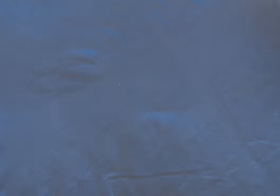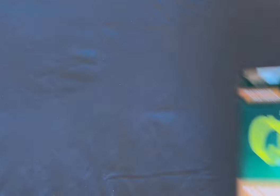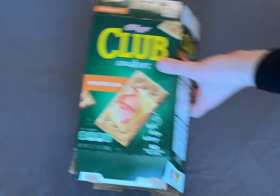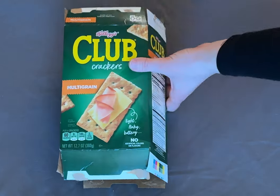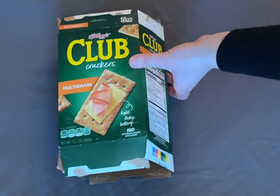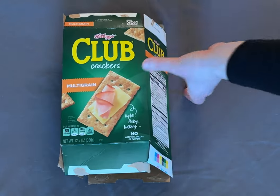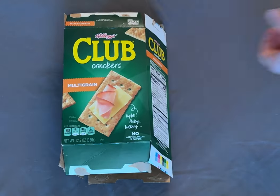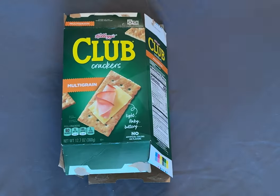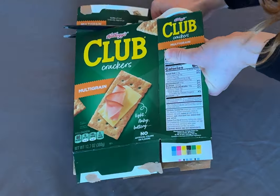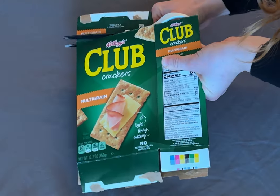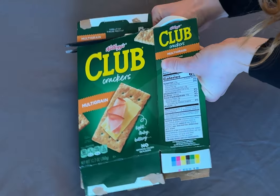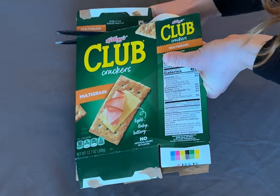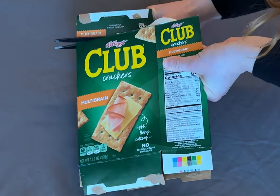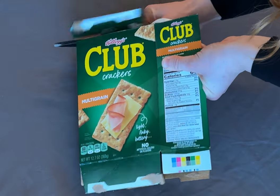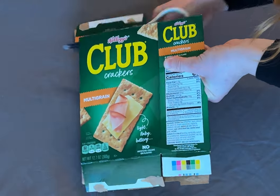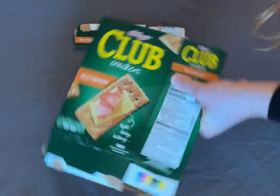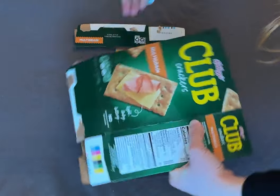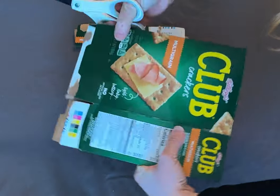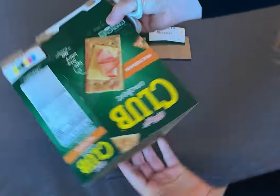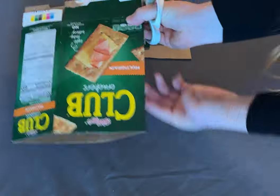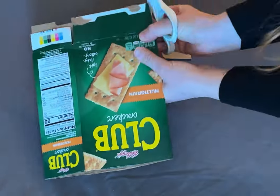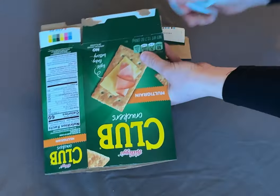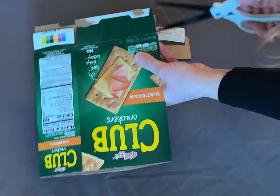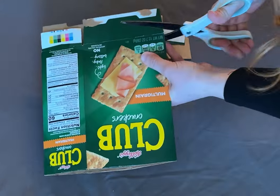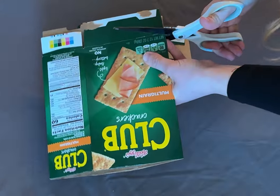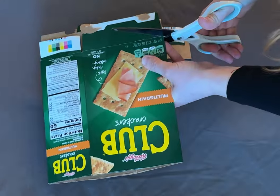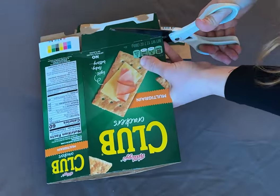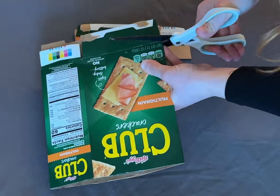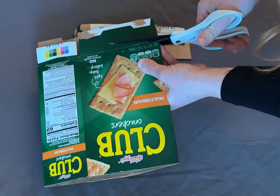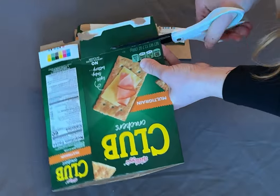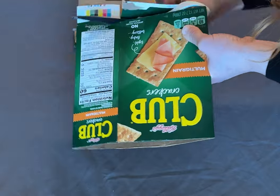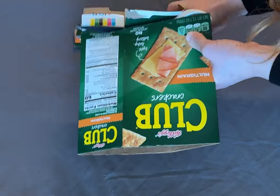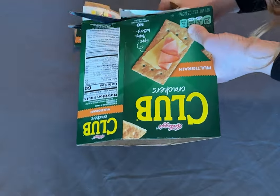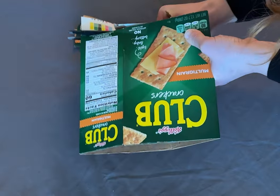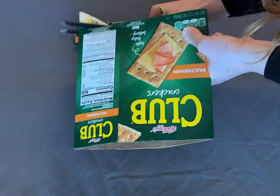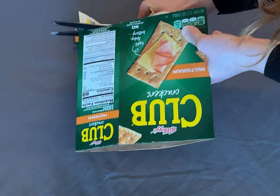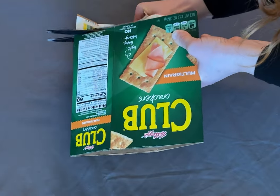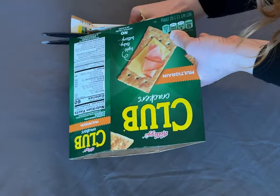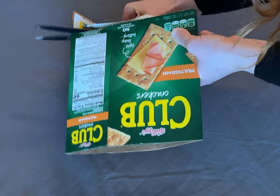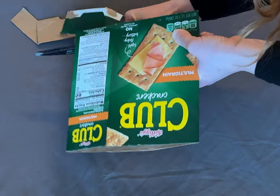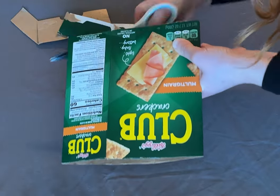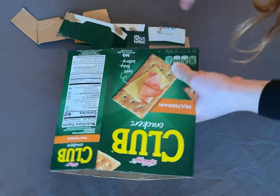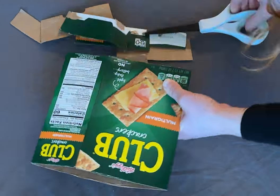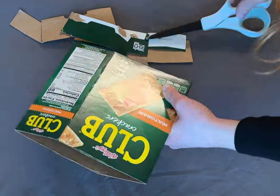an easy option is to use a cardboard box or tube. Cut off the ends to provide an opening.